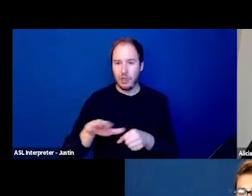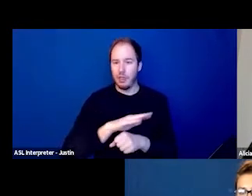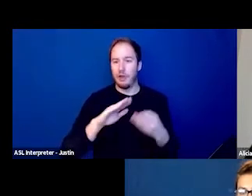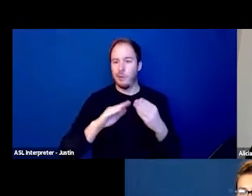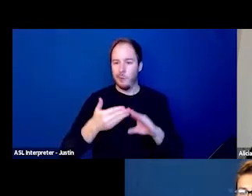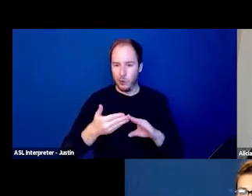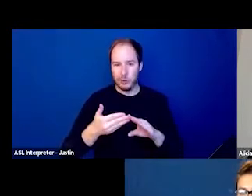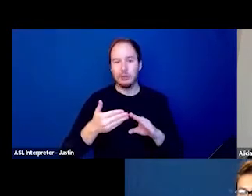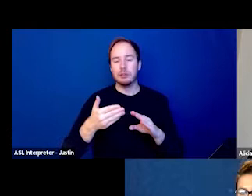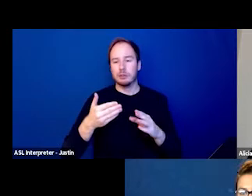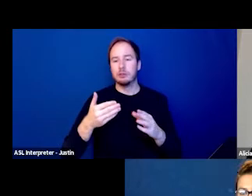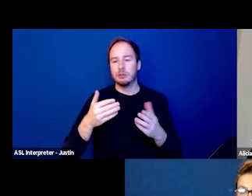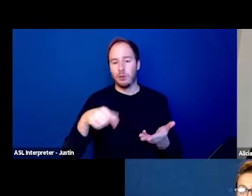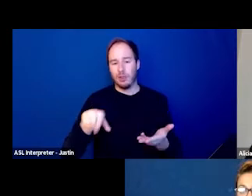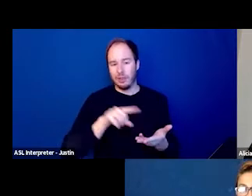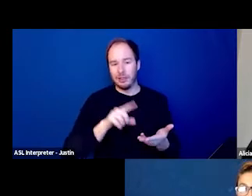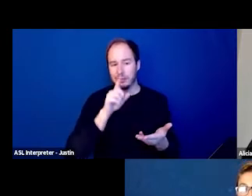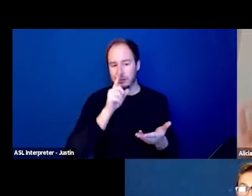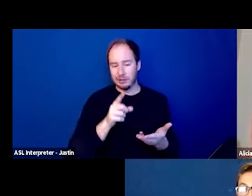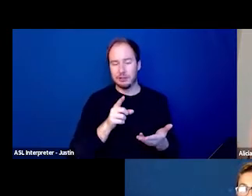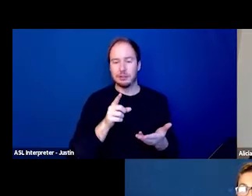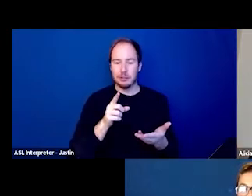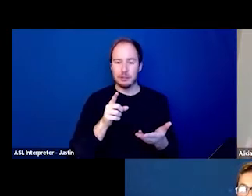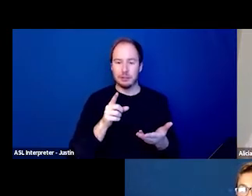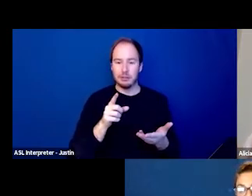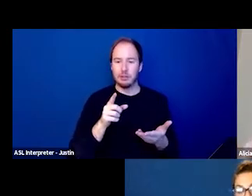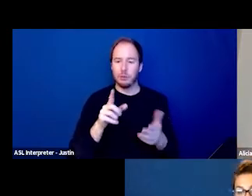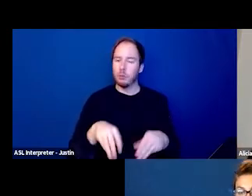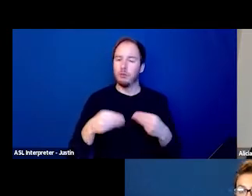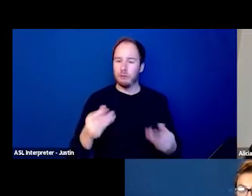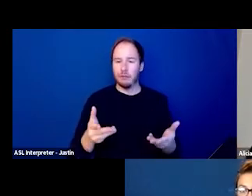So we wanna provide some information and some clarification,